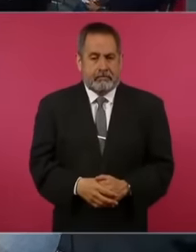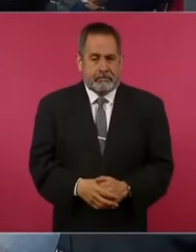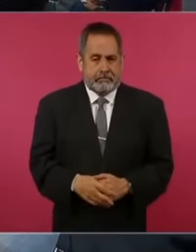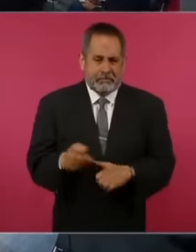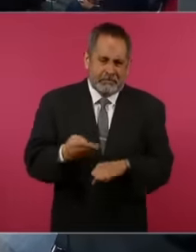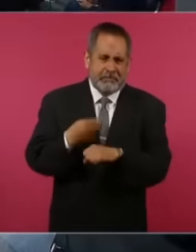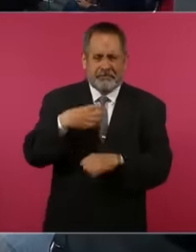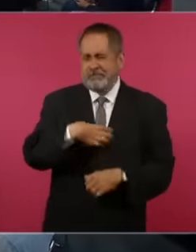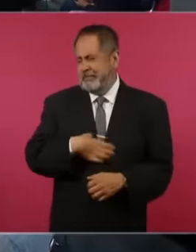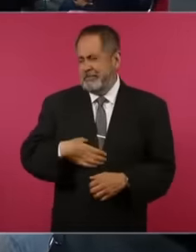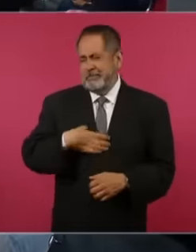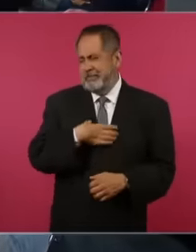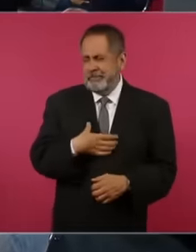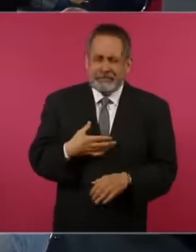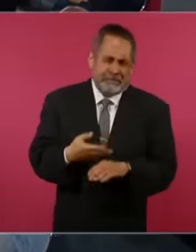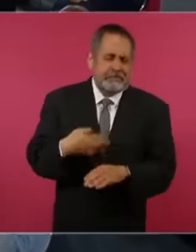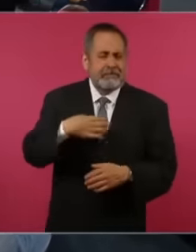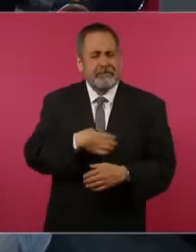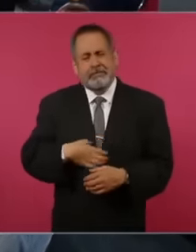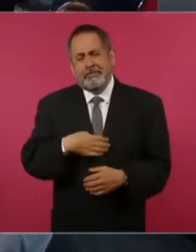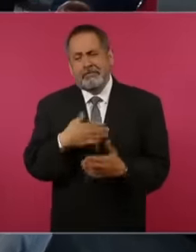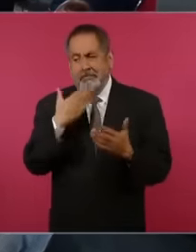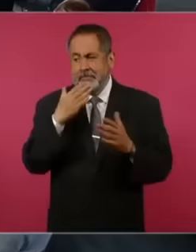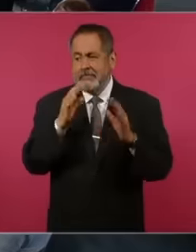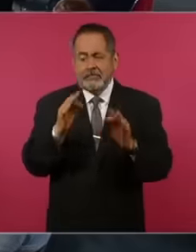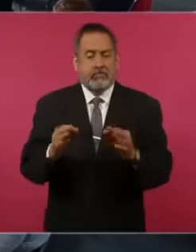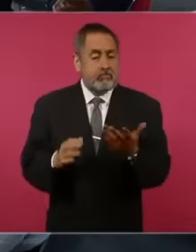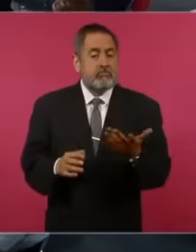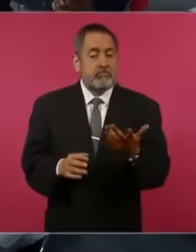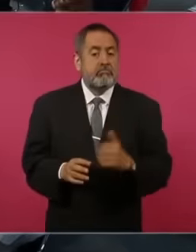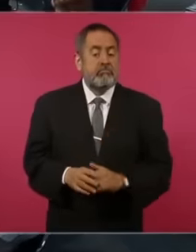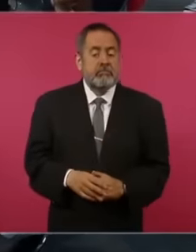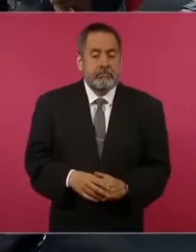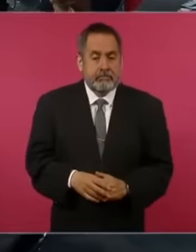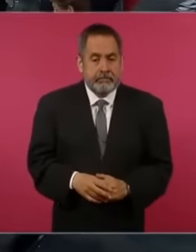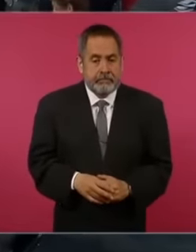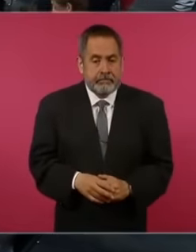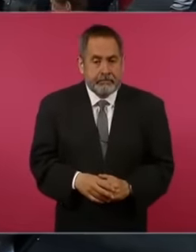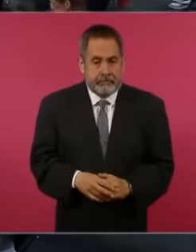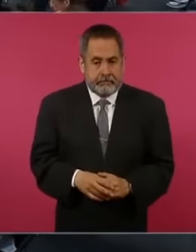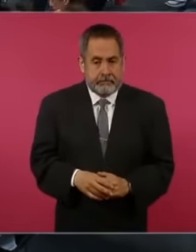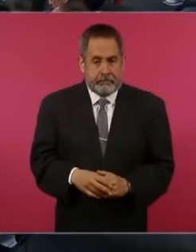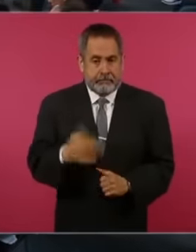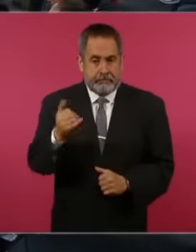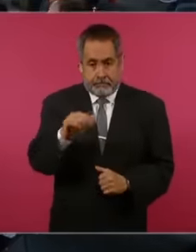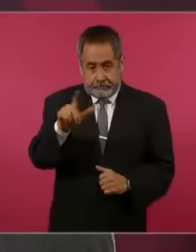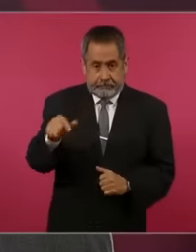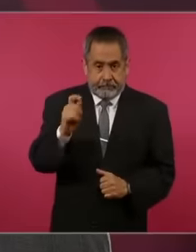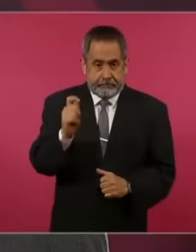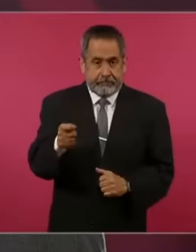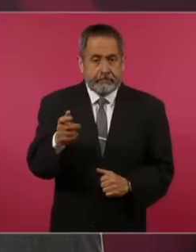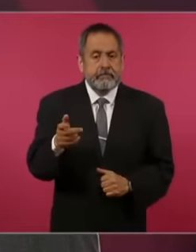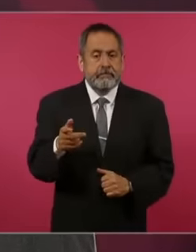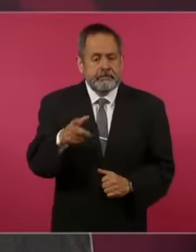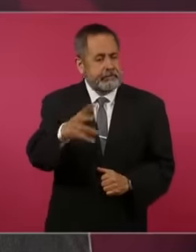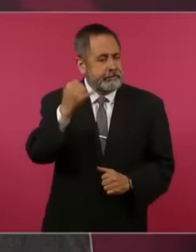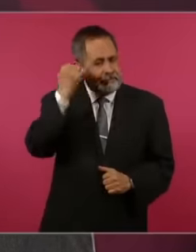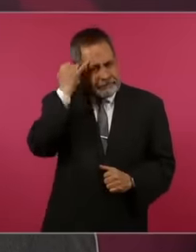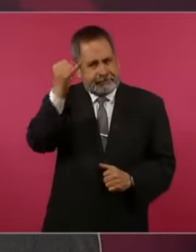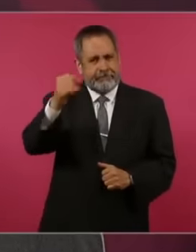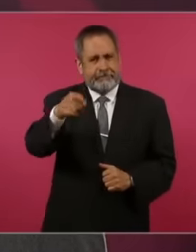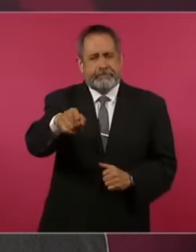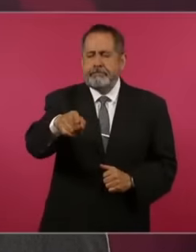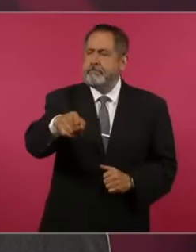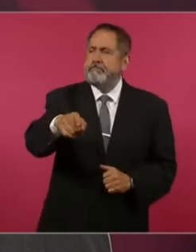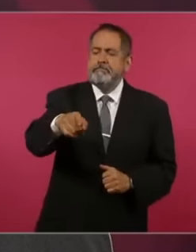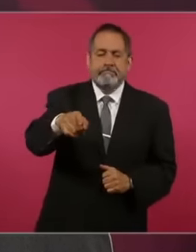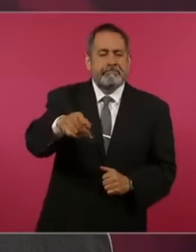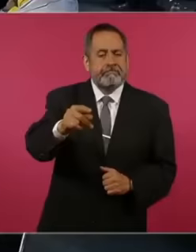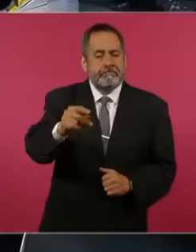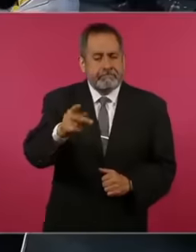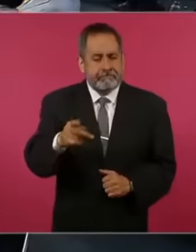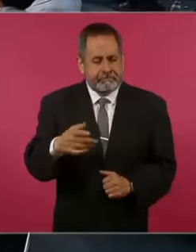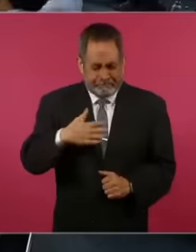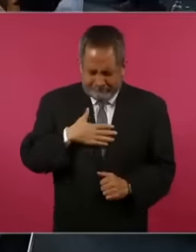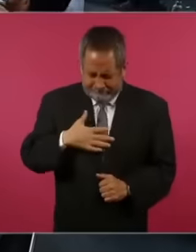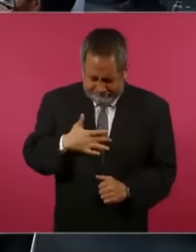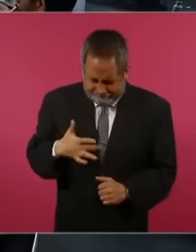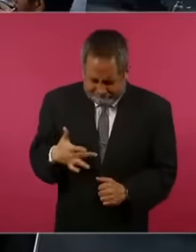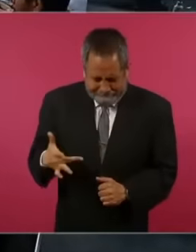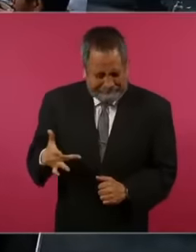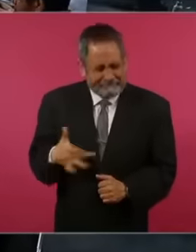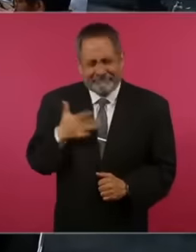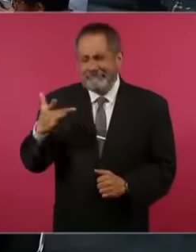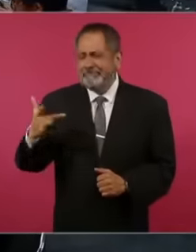happy and then Imagine having the enormous joy